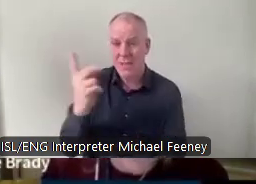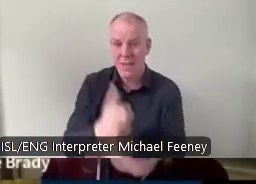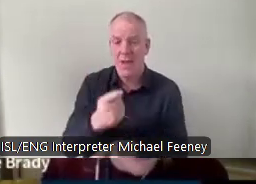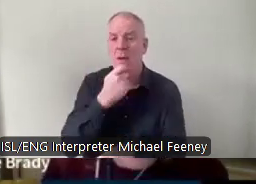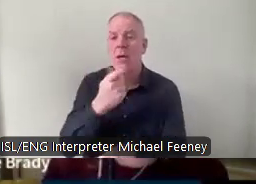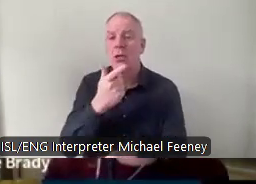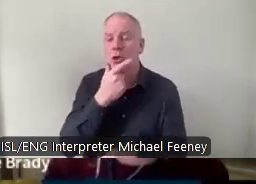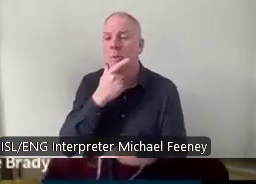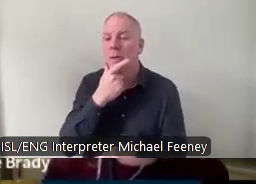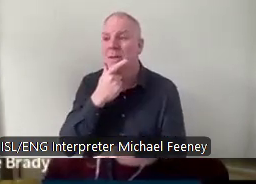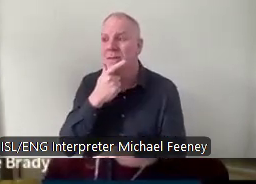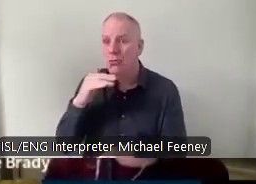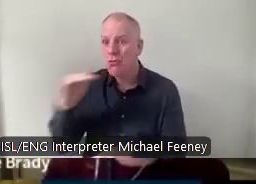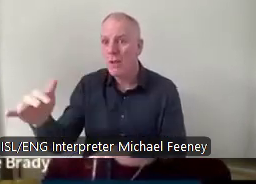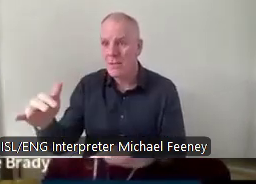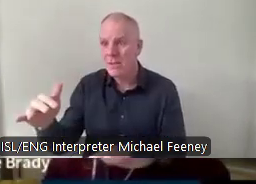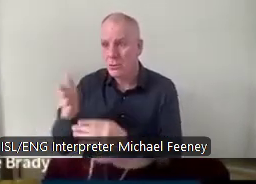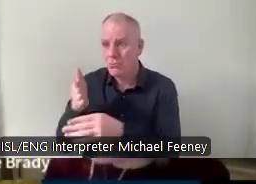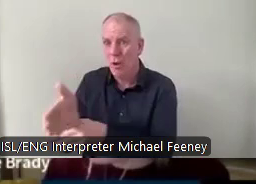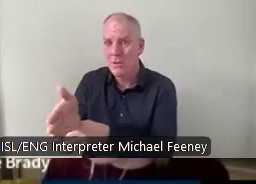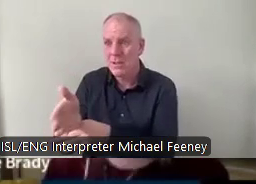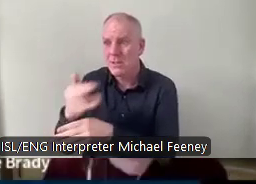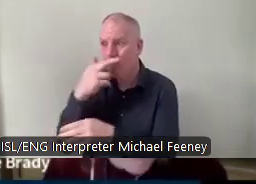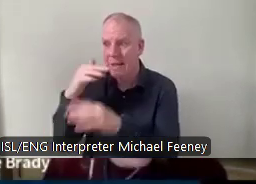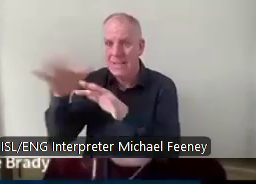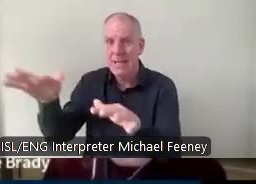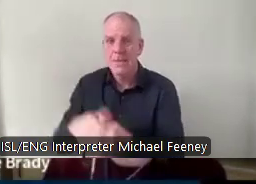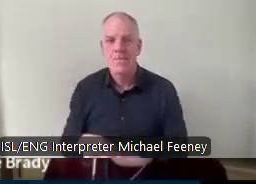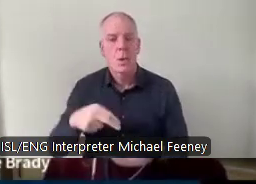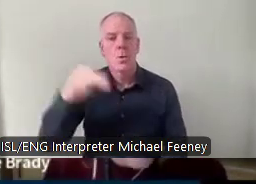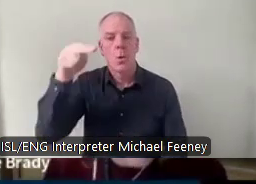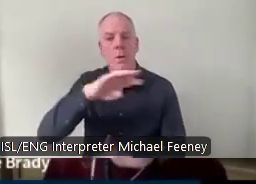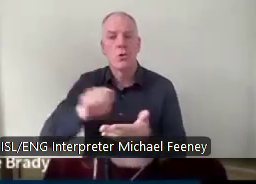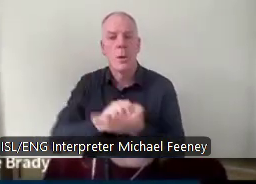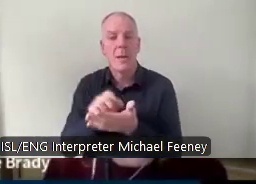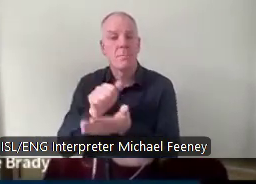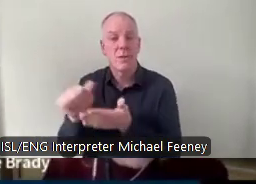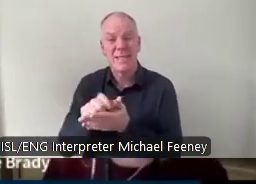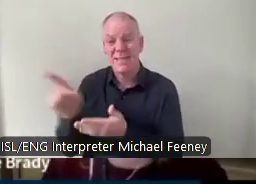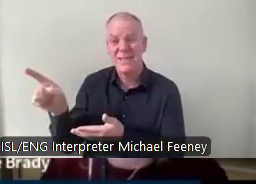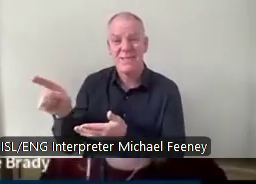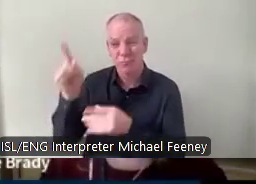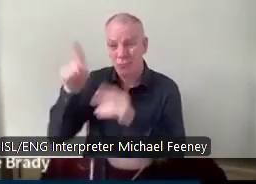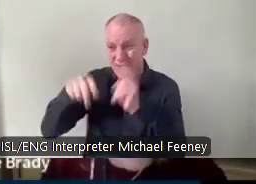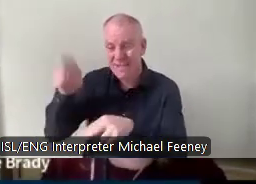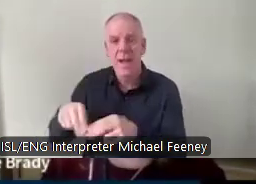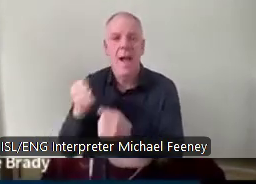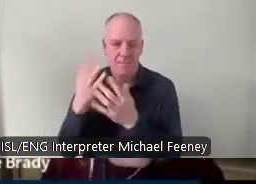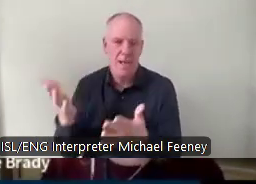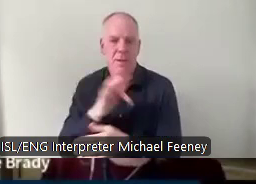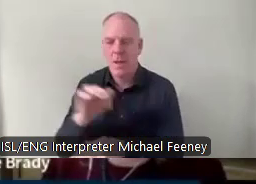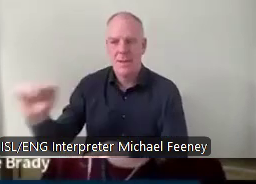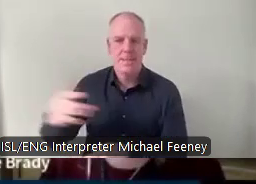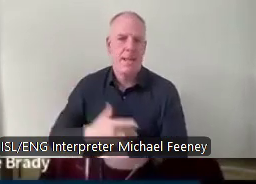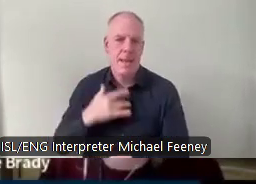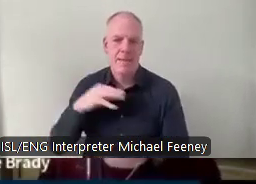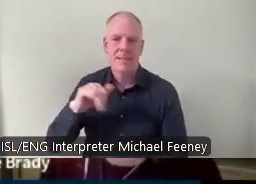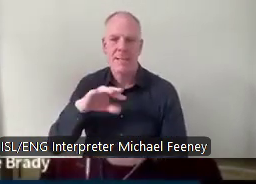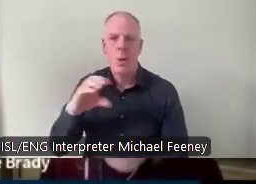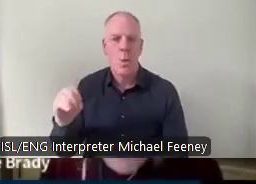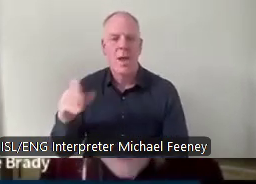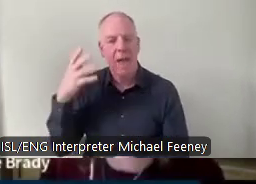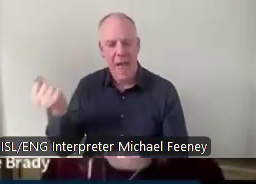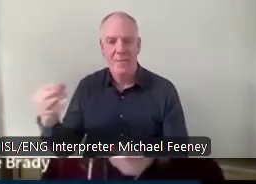the Red Sea. Northern European prints were readily available in Italy during Mazzolino's lifetime, and he likely had them in his studio and consulted them